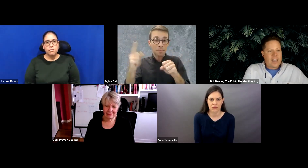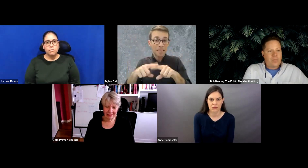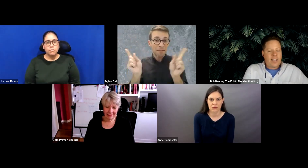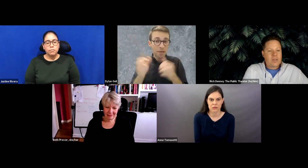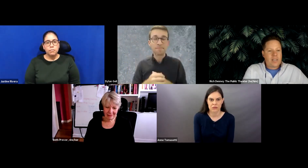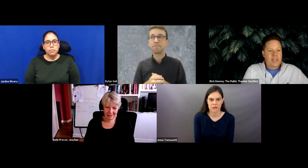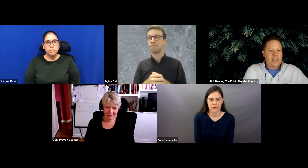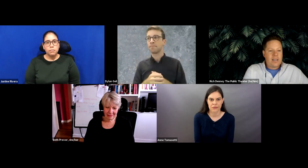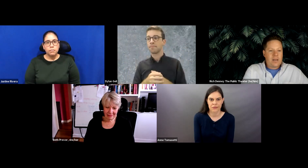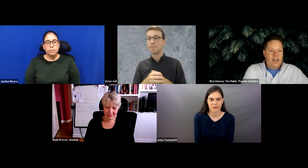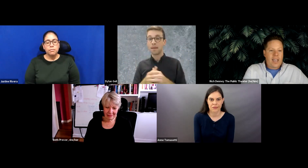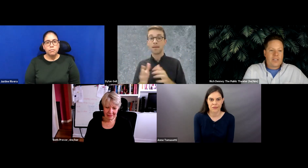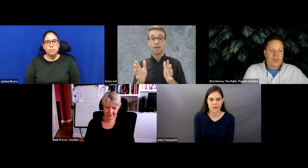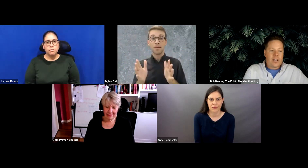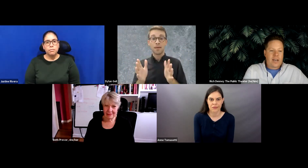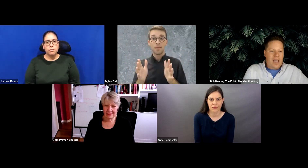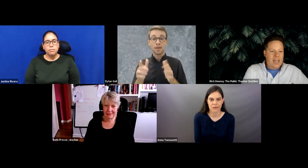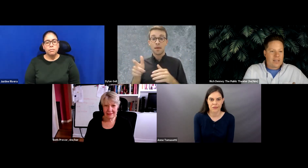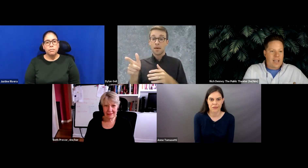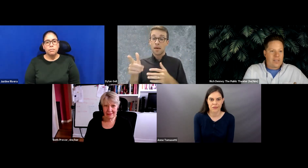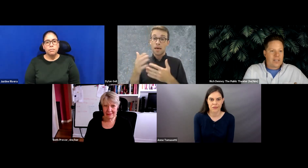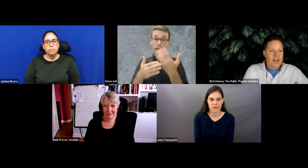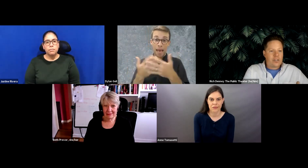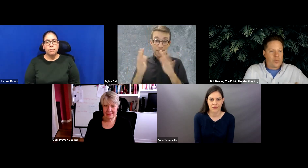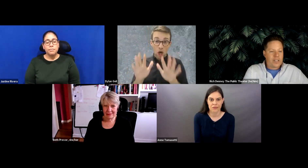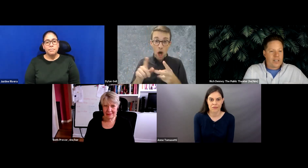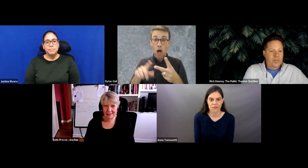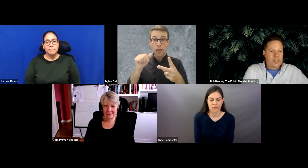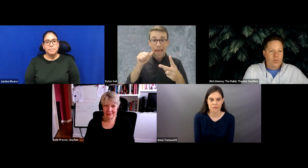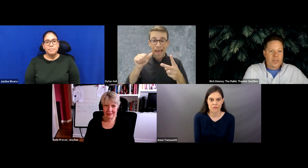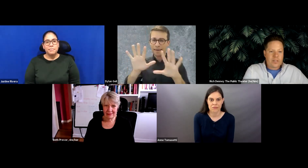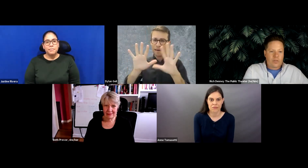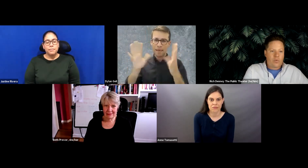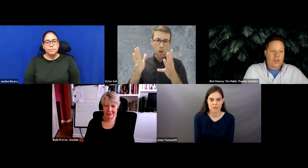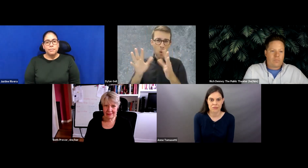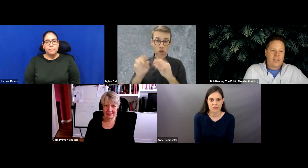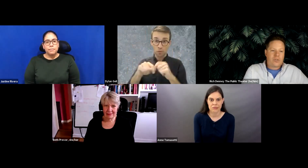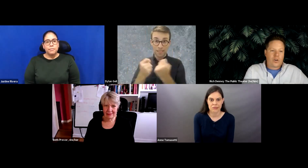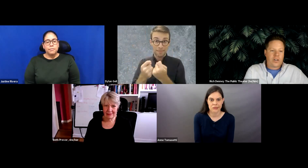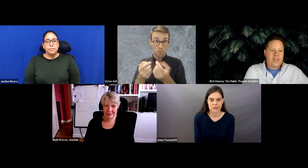they had planned to be, Hands On and Anne and the entire interpreter team was there with us, so that we could make sure